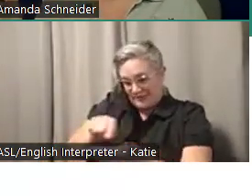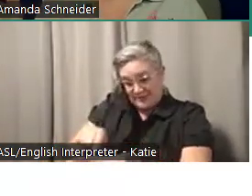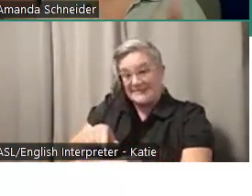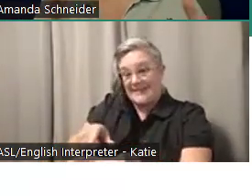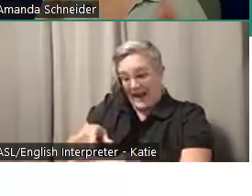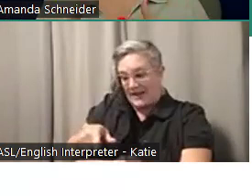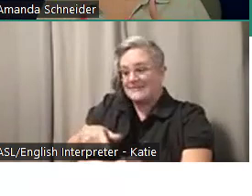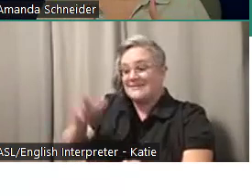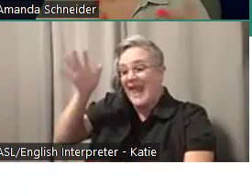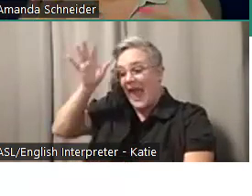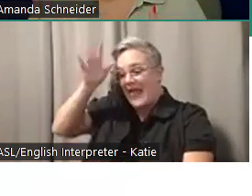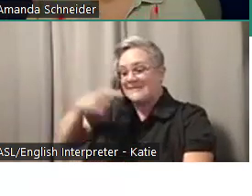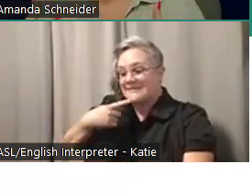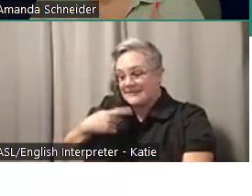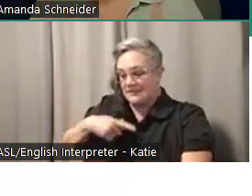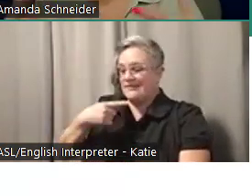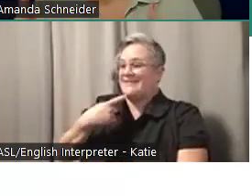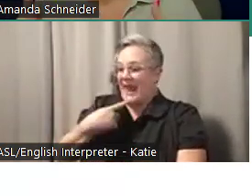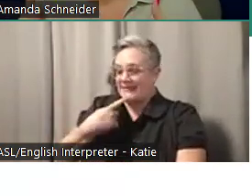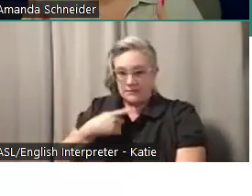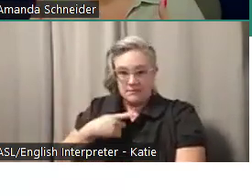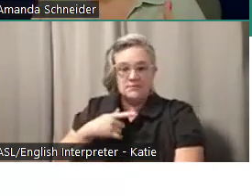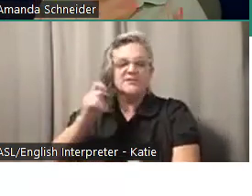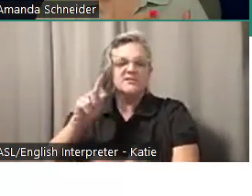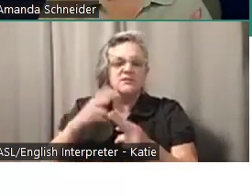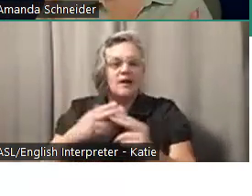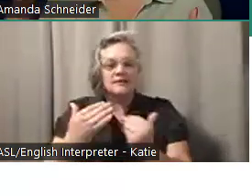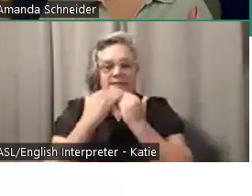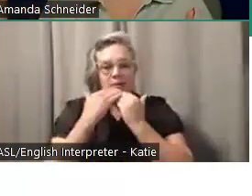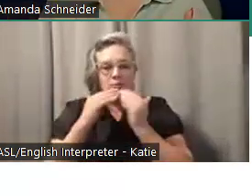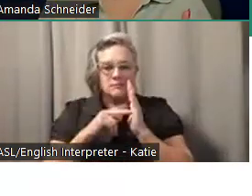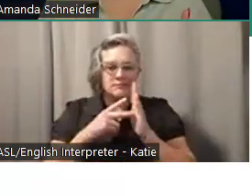And then say the word again. So, that's kind of a… what we call a sandwich technique, where you're…